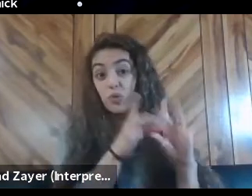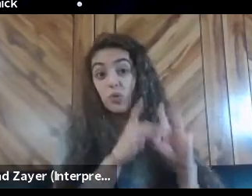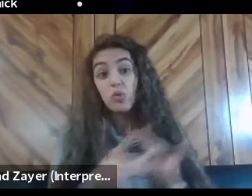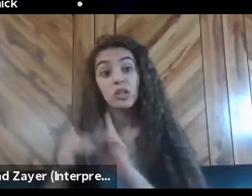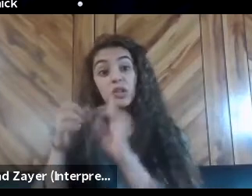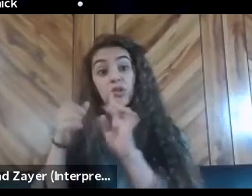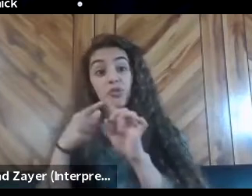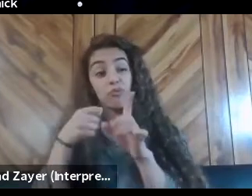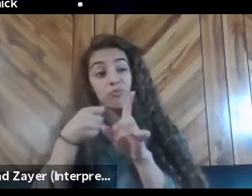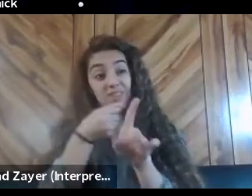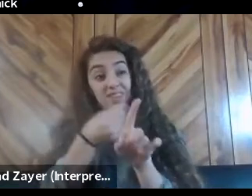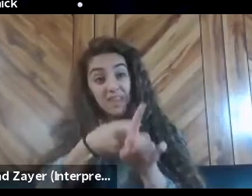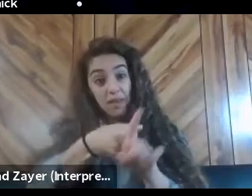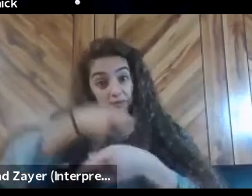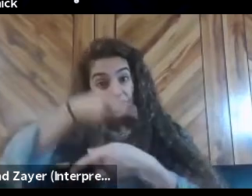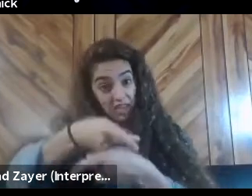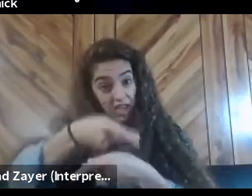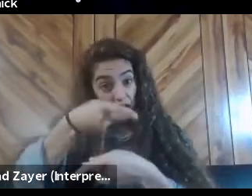you know, taking care of himself, self-care, and all of